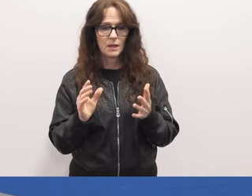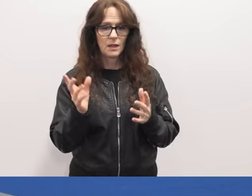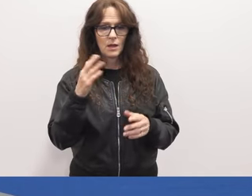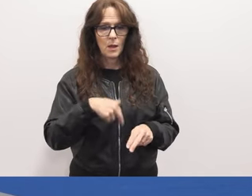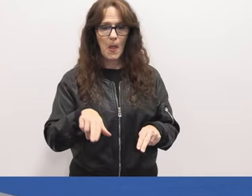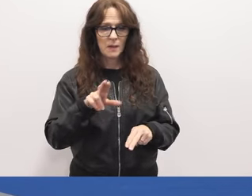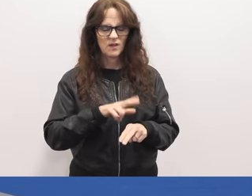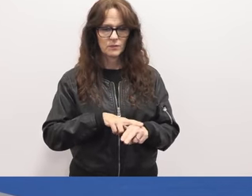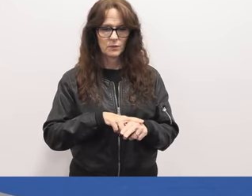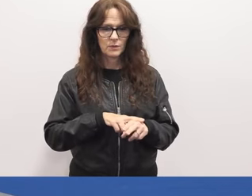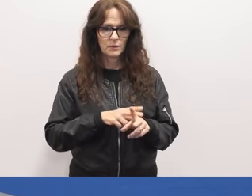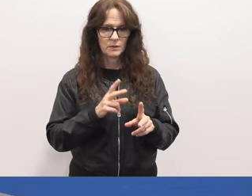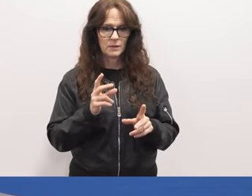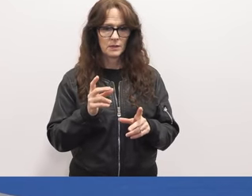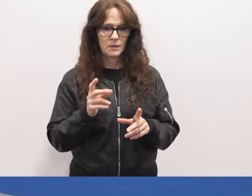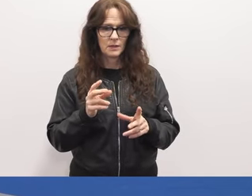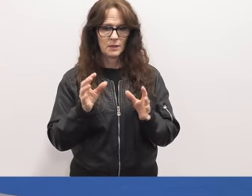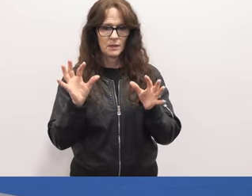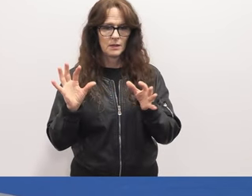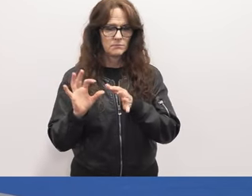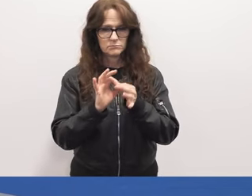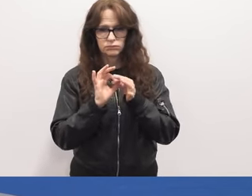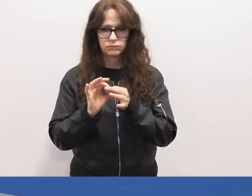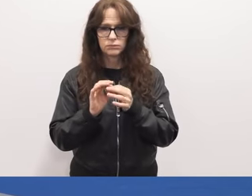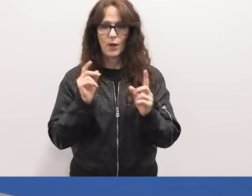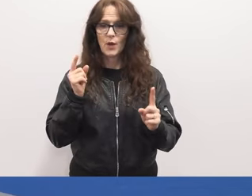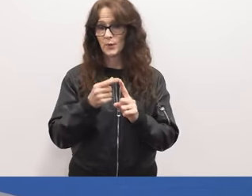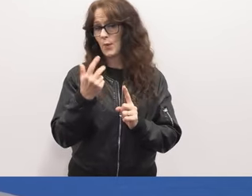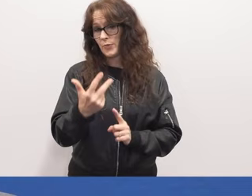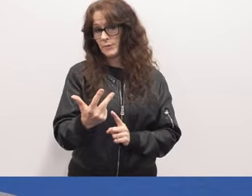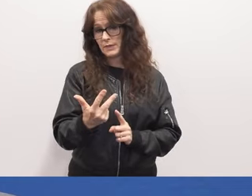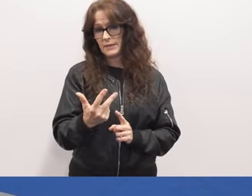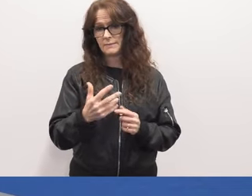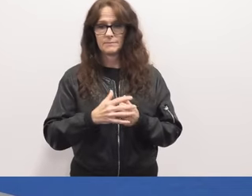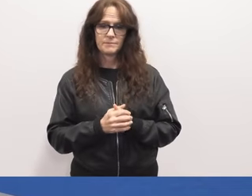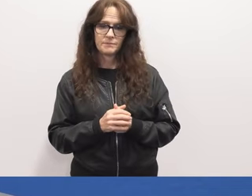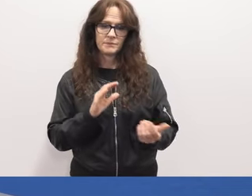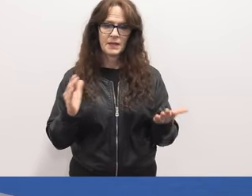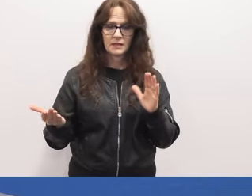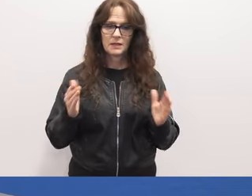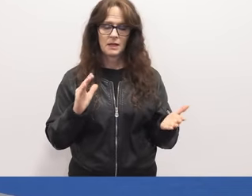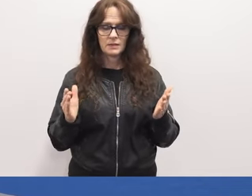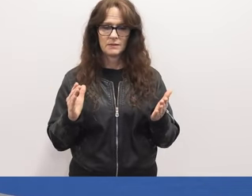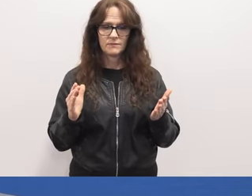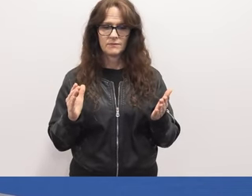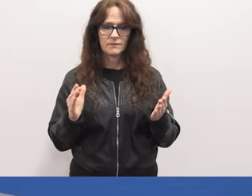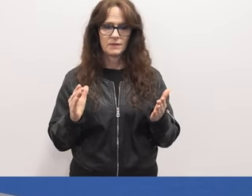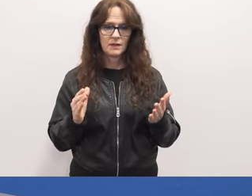And then of course we were all unanimous on goal three. That's kind of where I'm at right now.